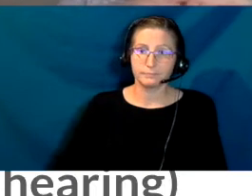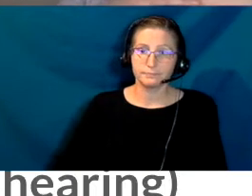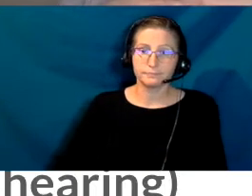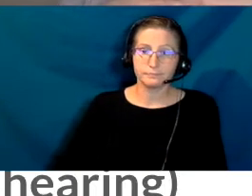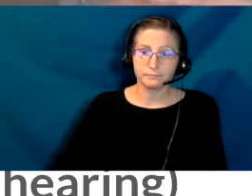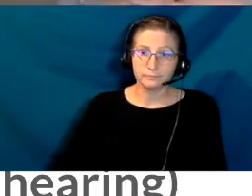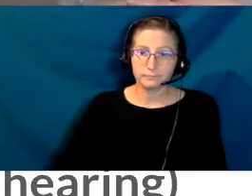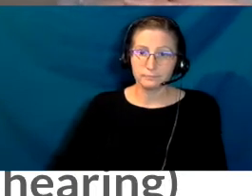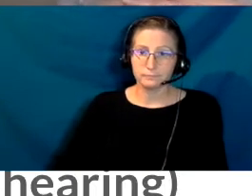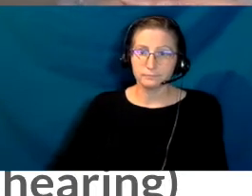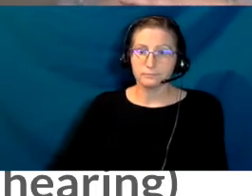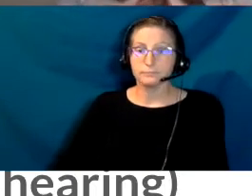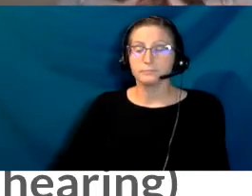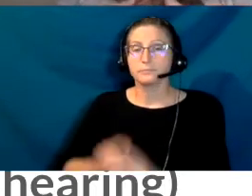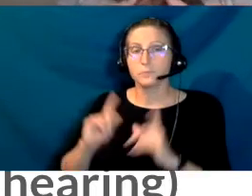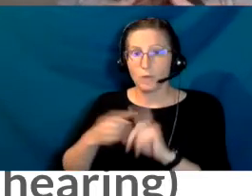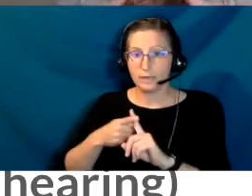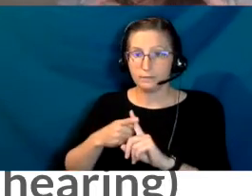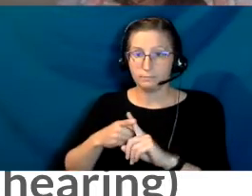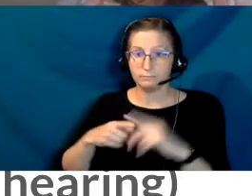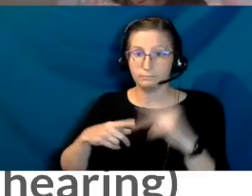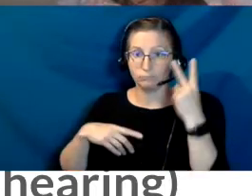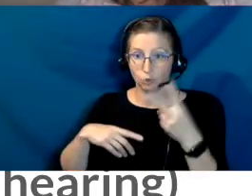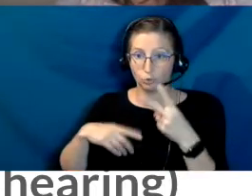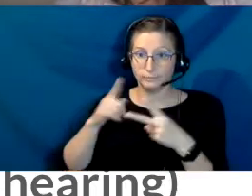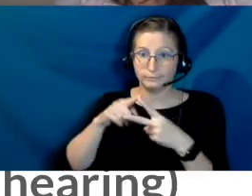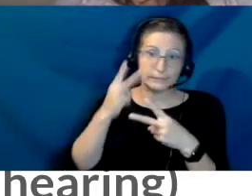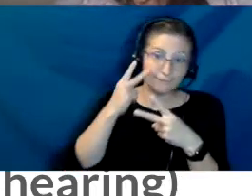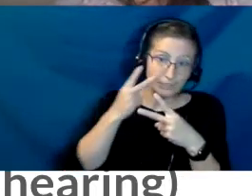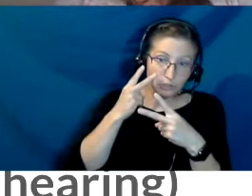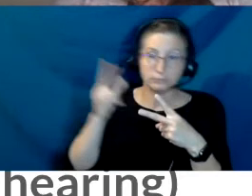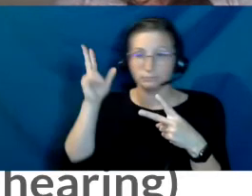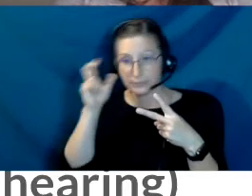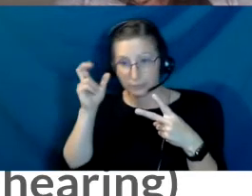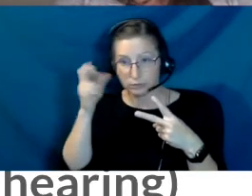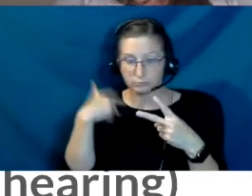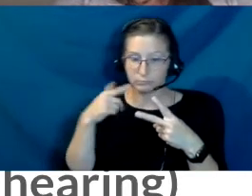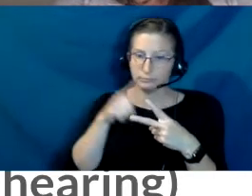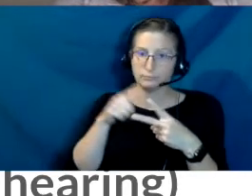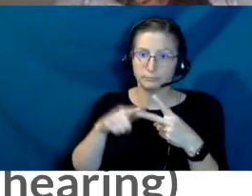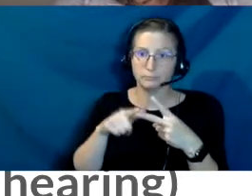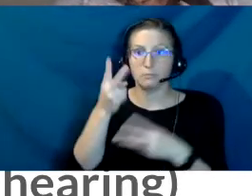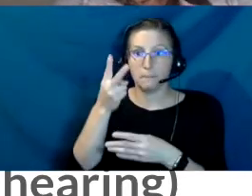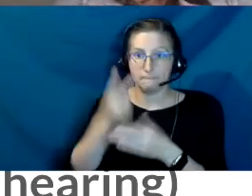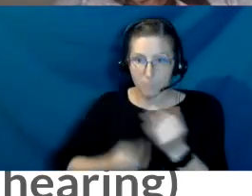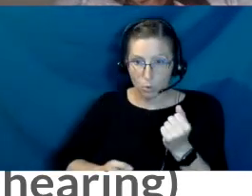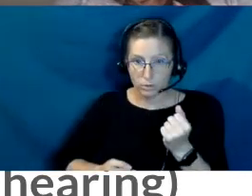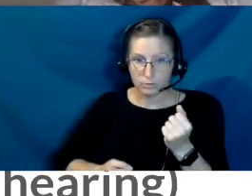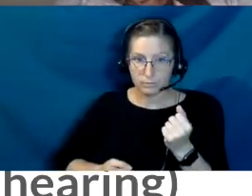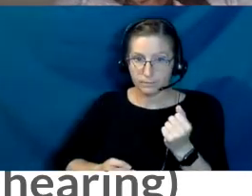So when these two channels and these major channels for receiving information are not functioning